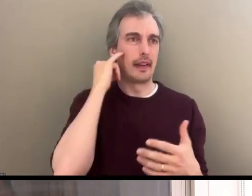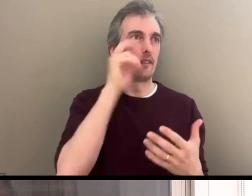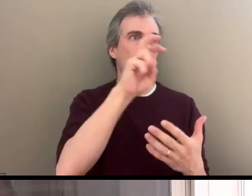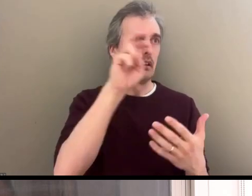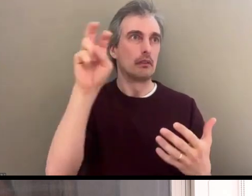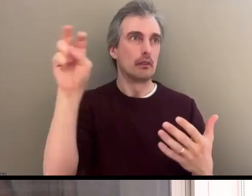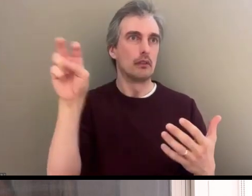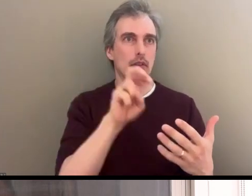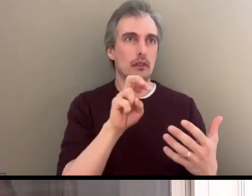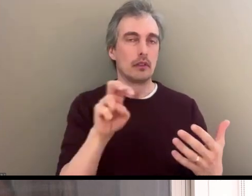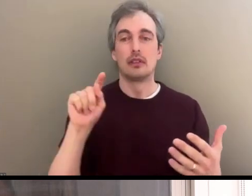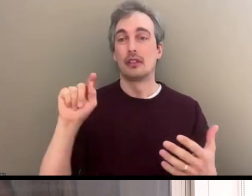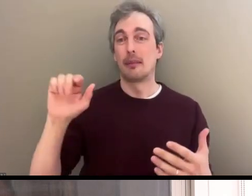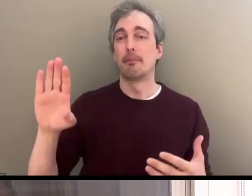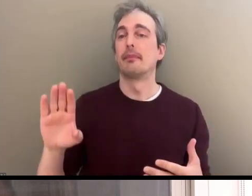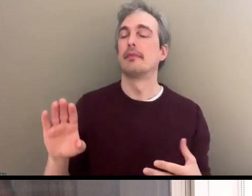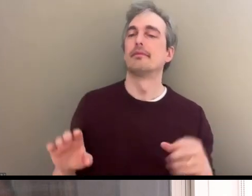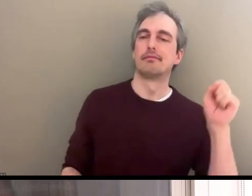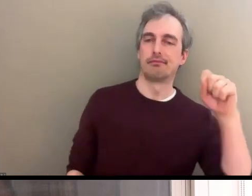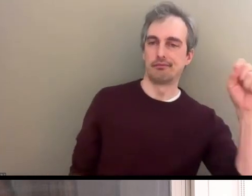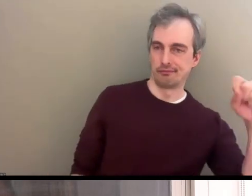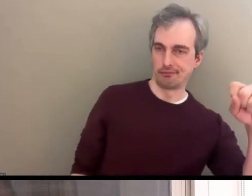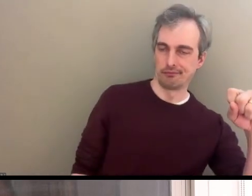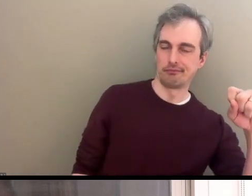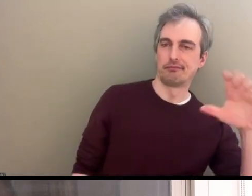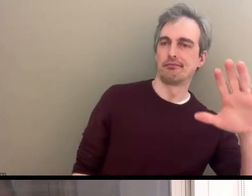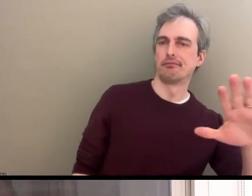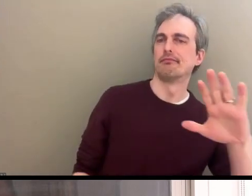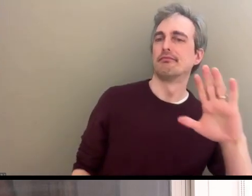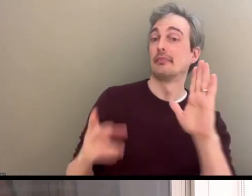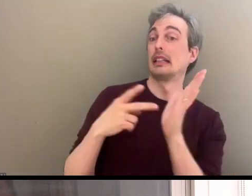So this is a paid feature. So I will qualify that.